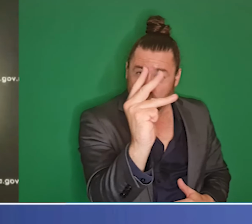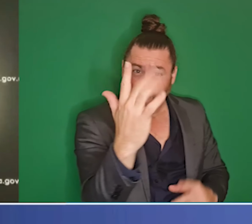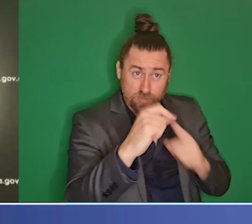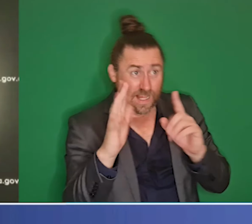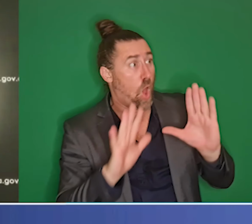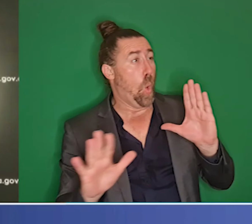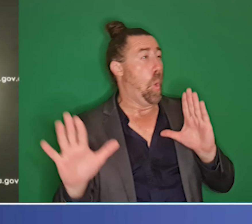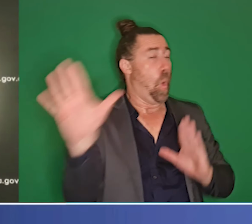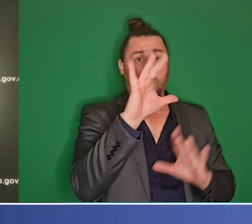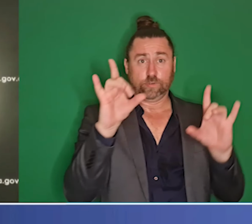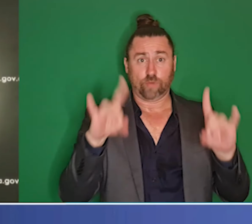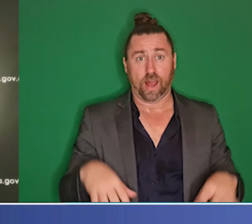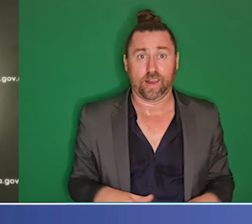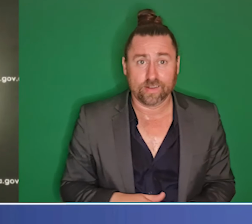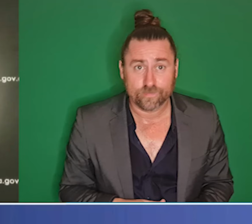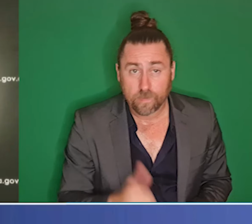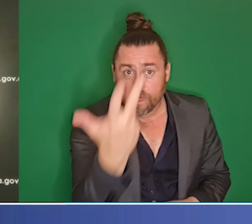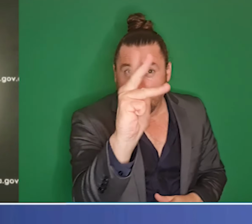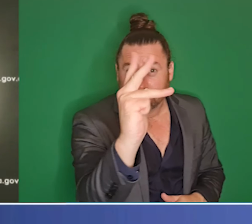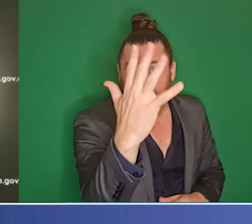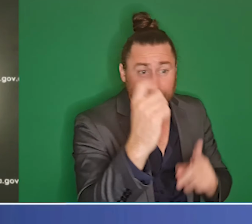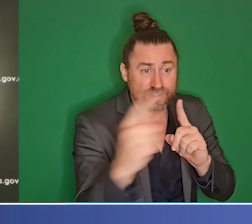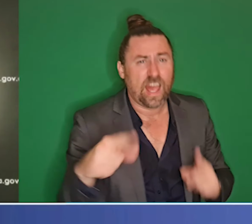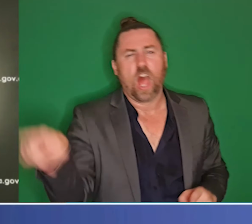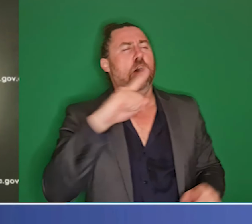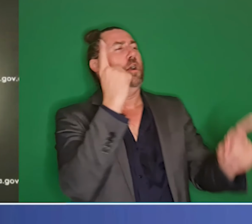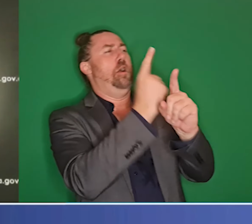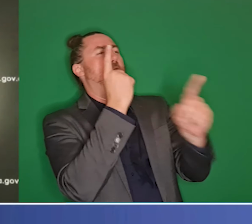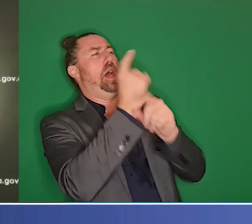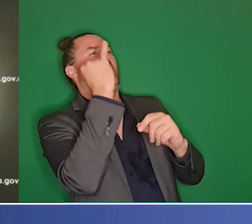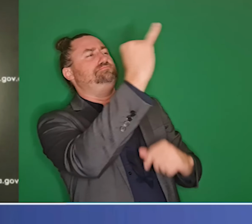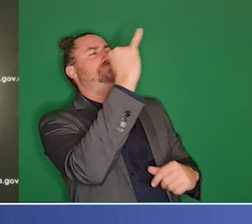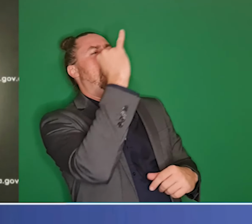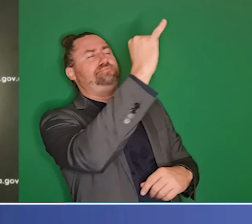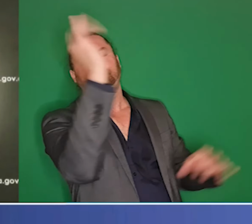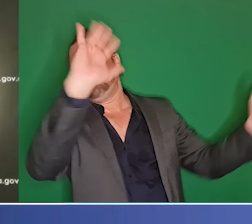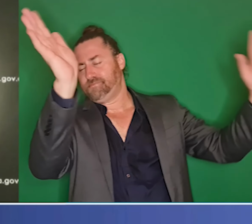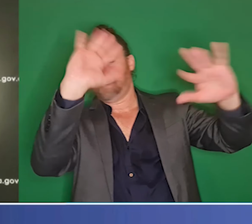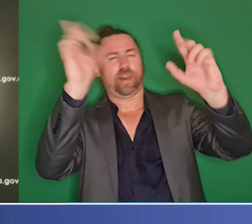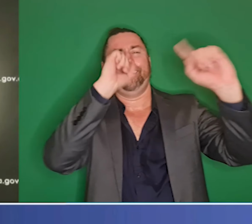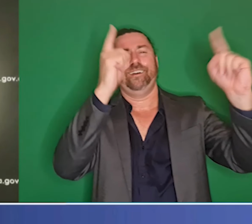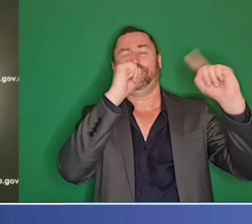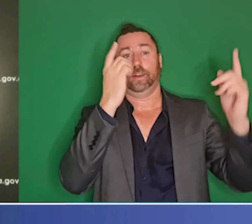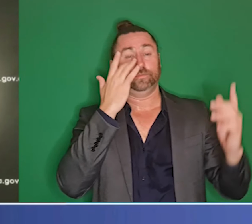That's beyond the conception of almost any commentator or observer through the course of the pandemic,